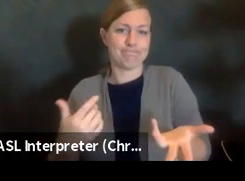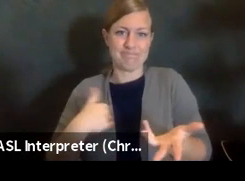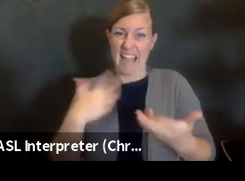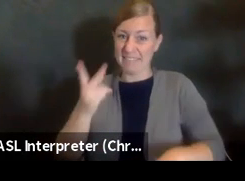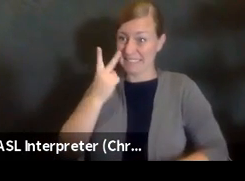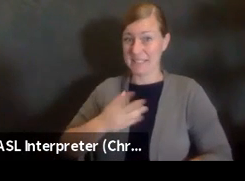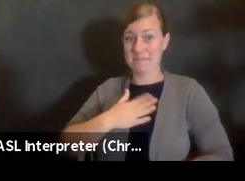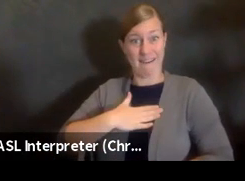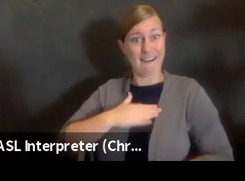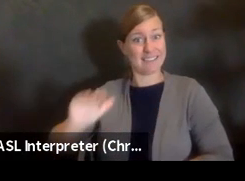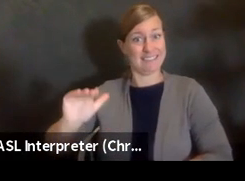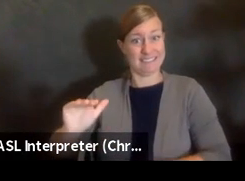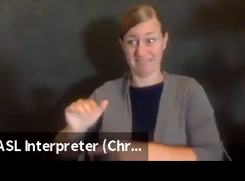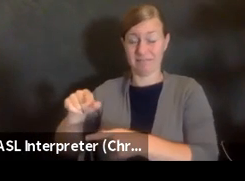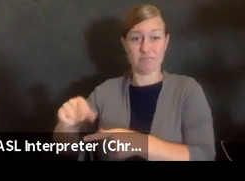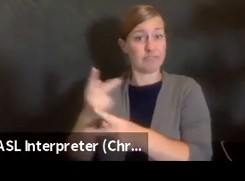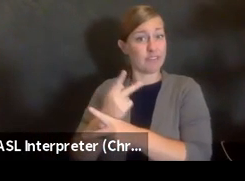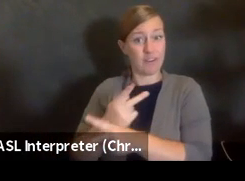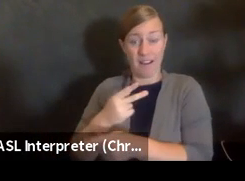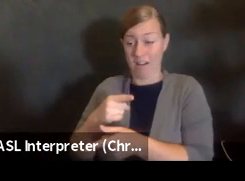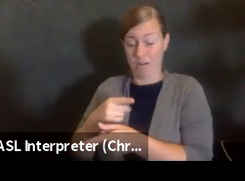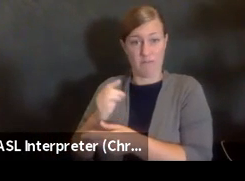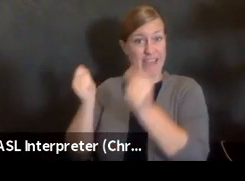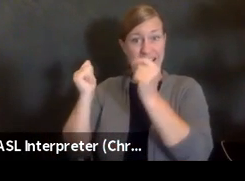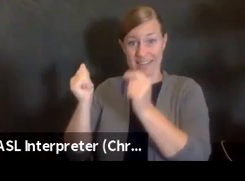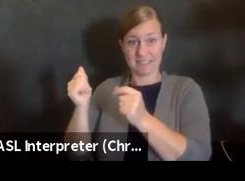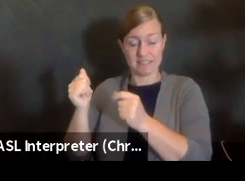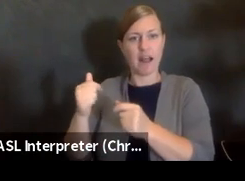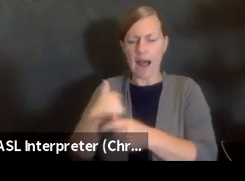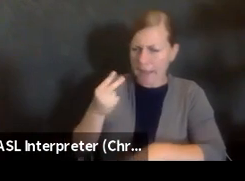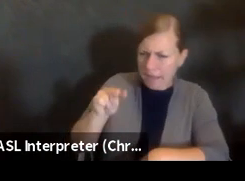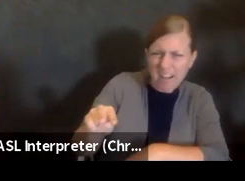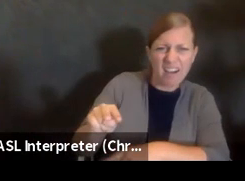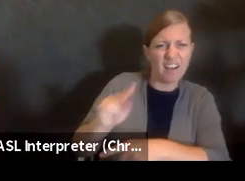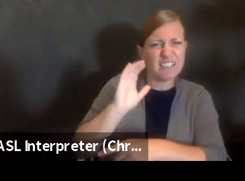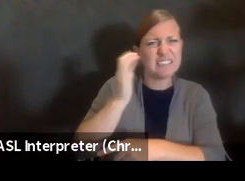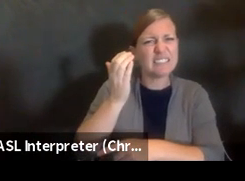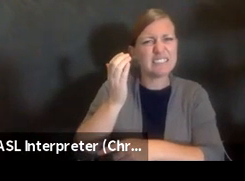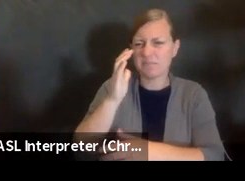Katherine Livick - ESD 112: adopt some workflows that I found personally very confusing as a technology instructor